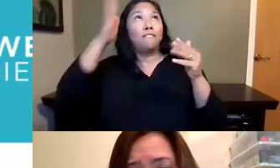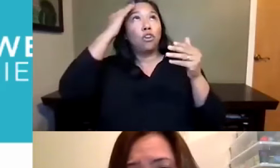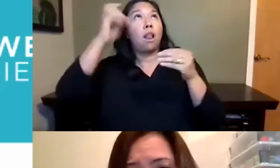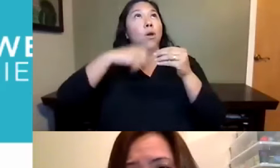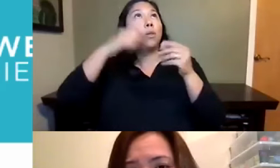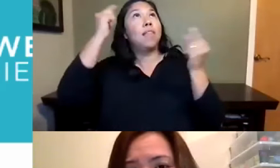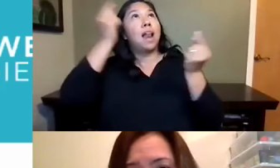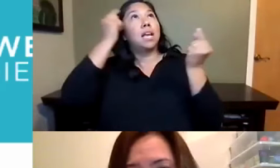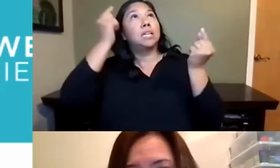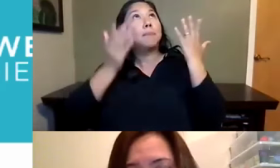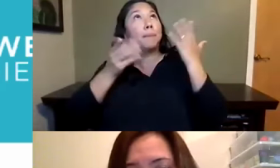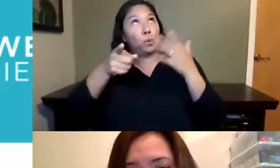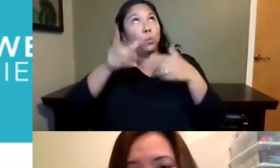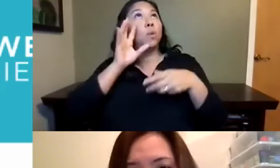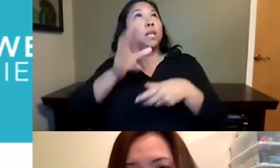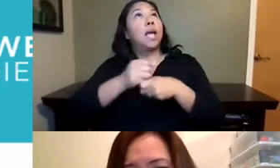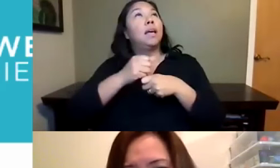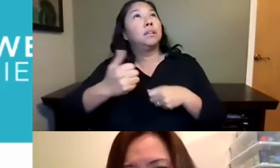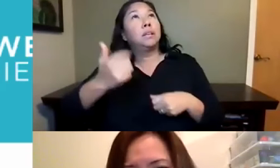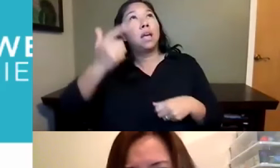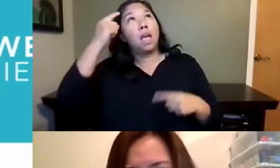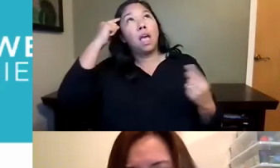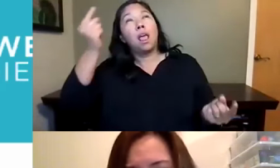You might get pounding headaches like I did.